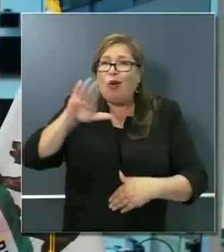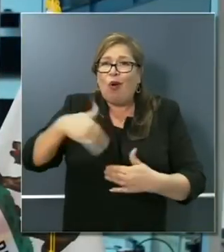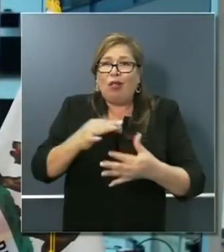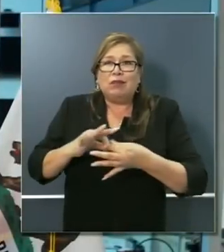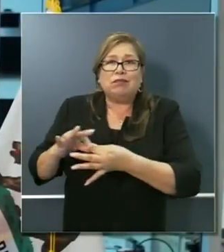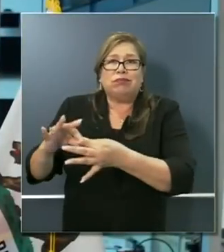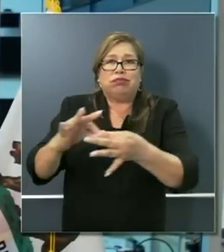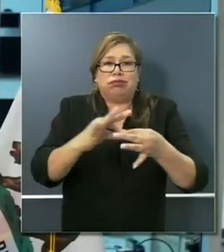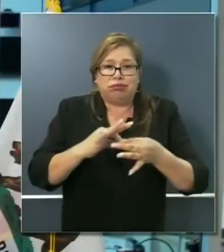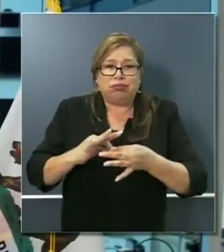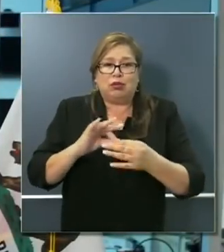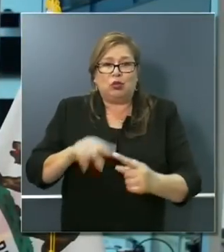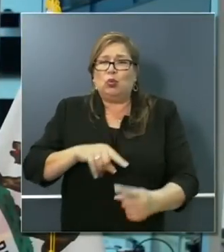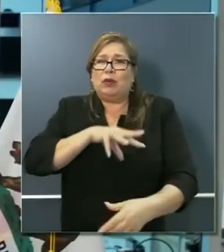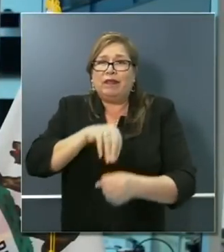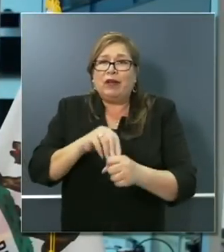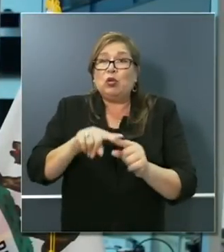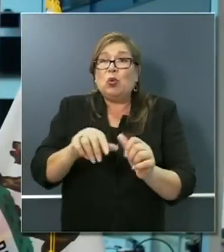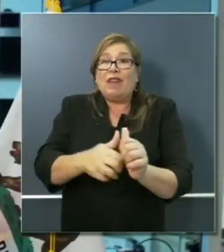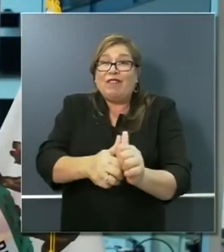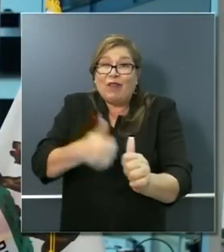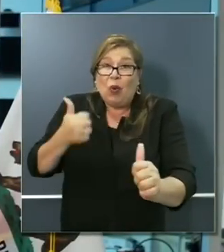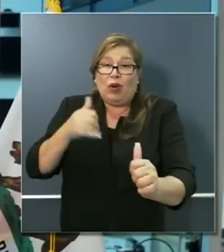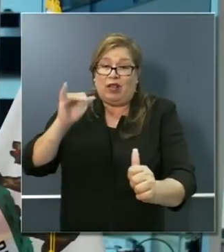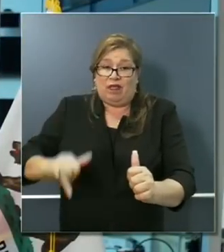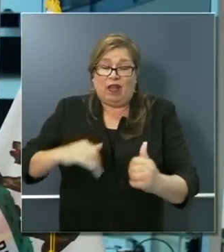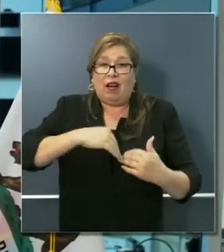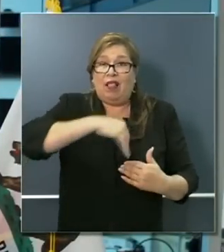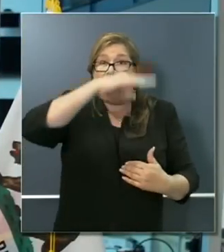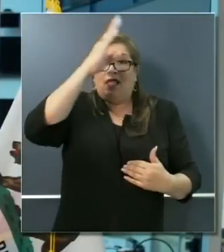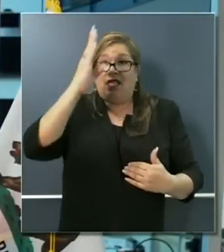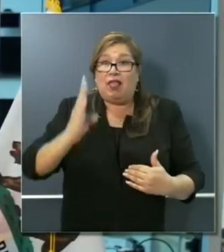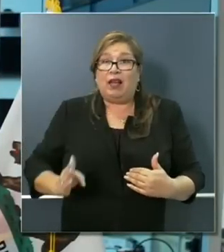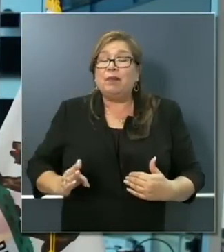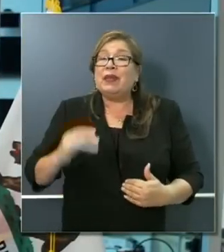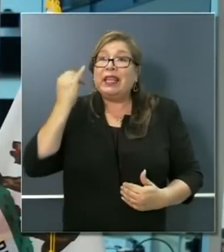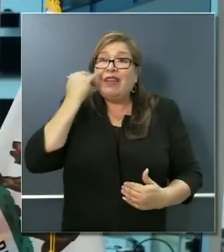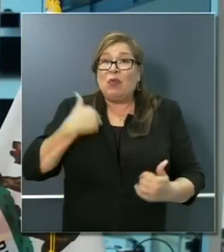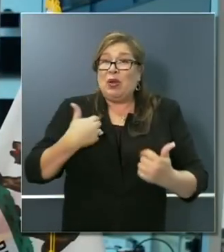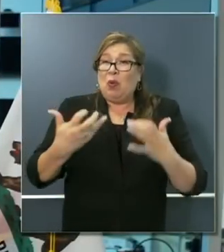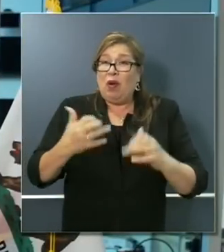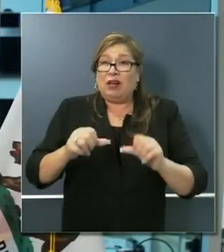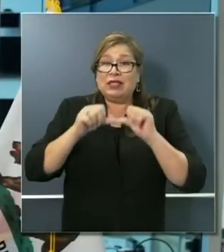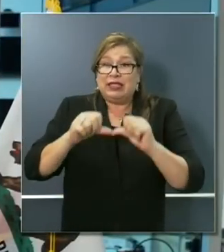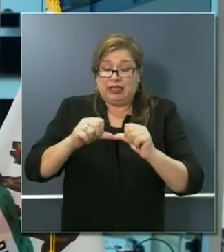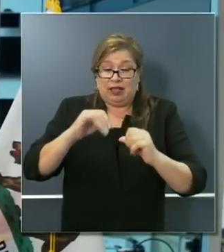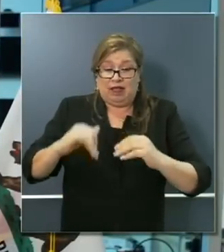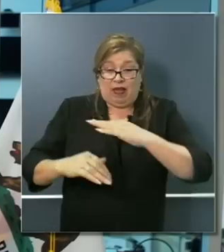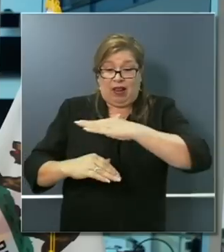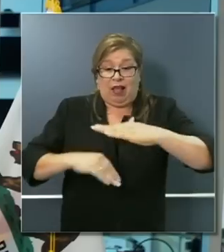INDIVIDUALS ARE DOING AN AMAZING JOB AND I FEEL LIKE I'M JOINED BY 40 MILLION PARTNERS IN THIS FIGHT AGAINST COVID ANN WE ARE GRATEFUL FOR EVERYONE'S EFFORT.